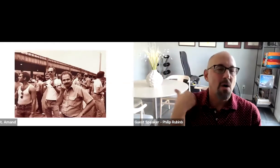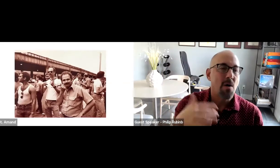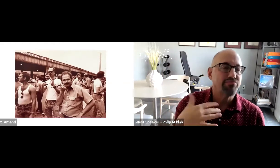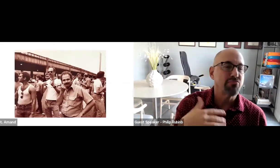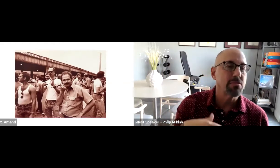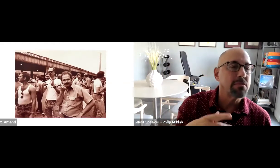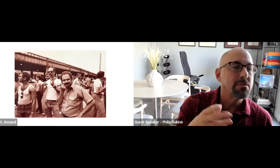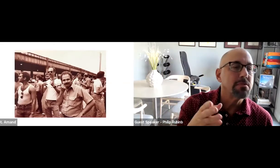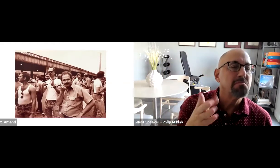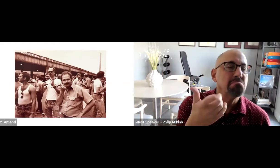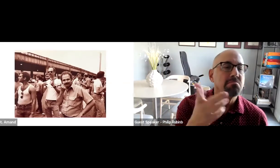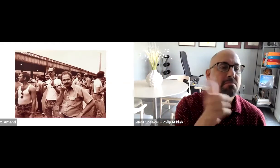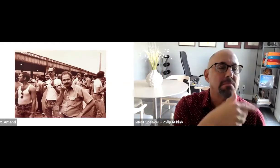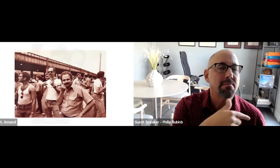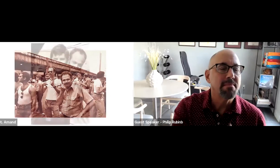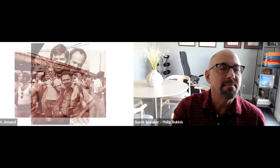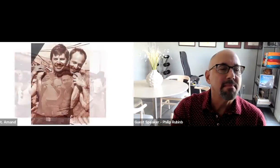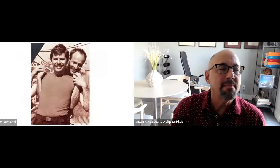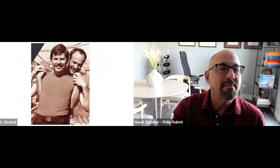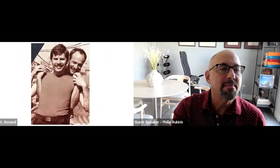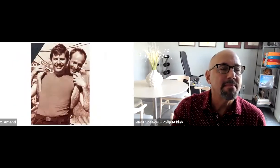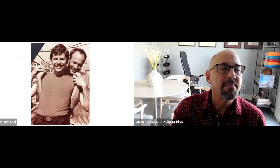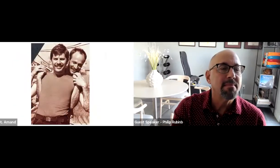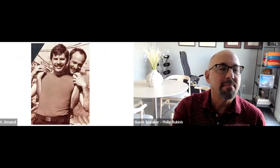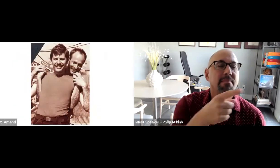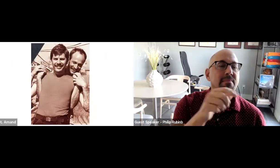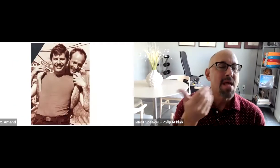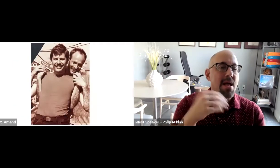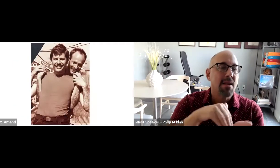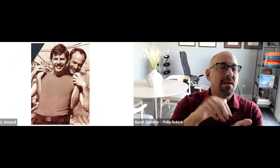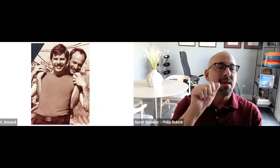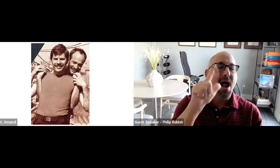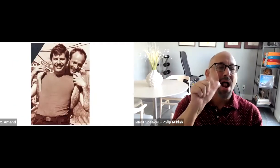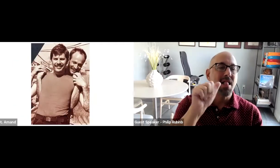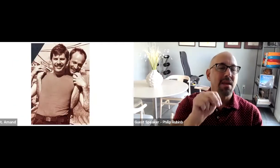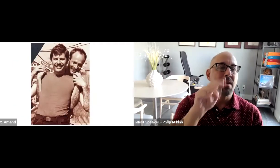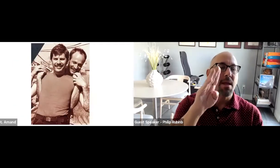so you have to give me a break. That was 50-- no, like, 45 years ago.